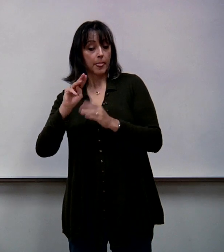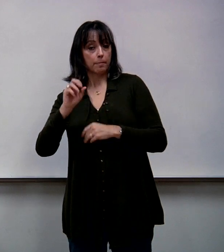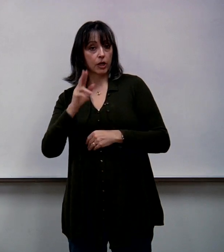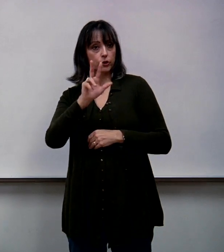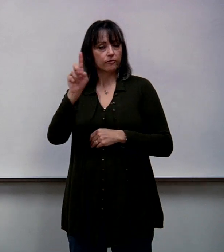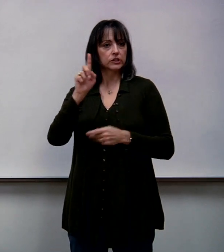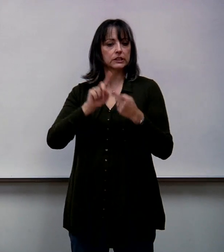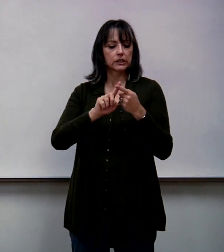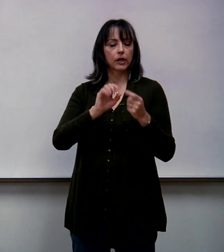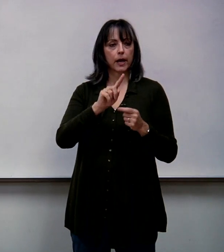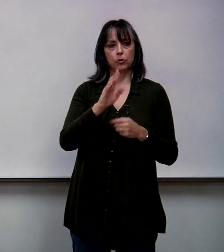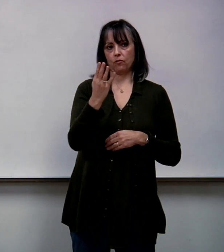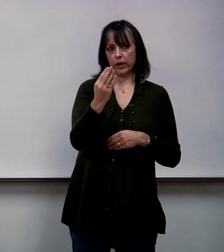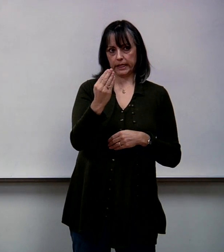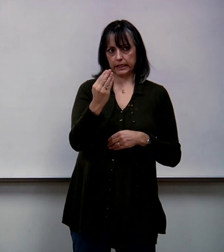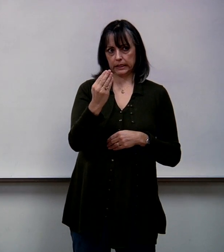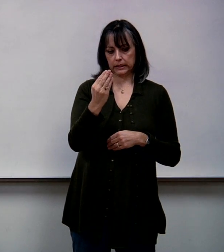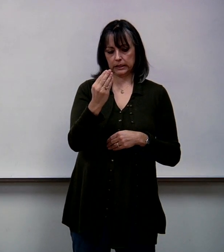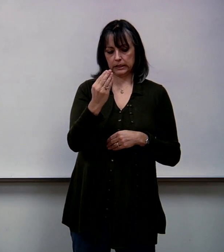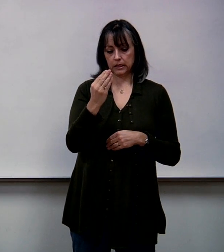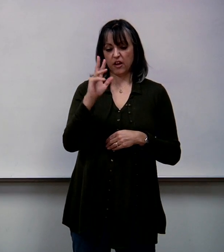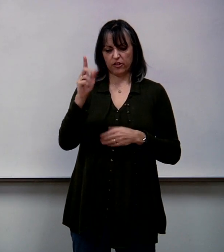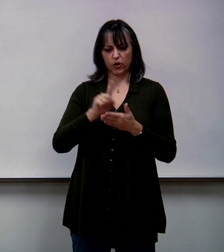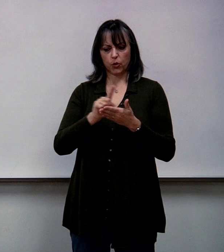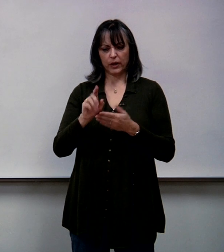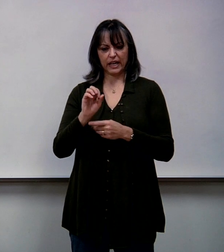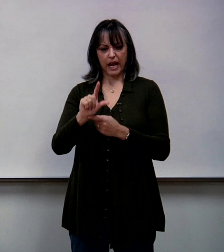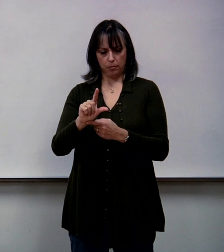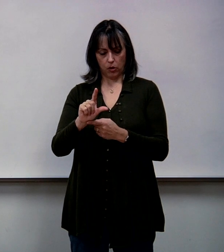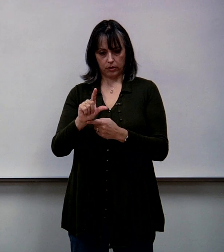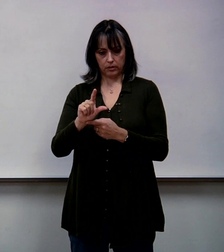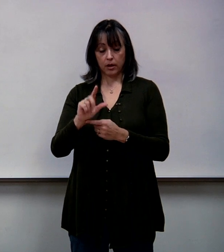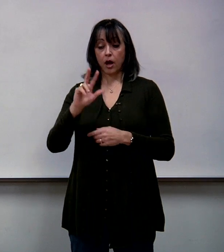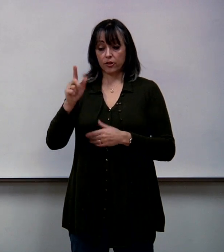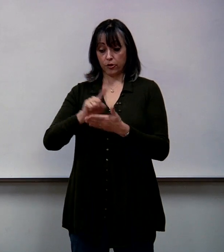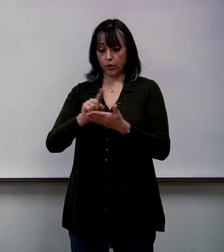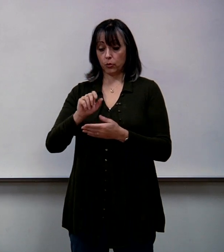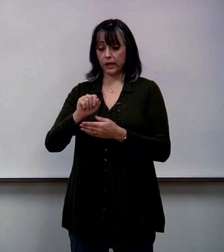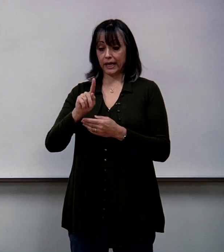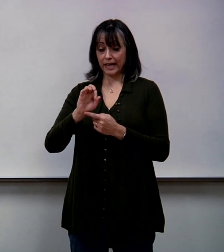until April 14th. That's the third week in April. The third week in April is election week.